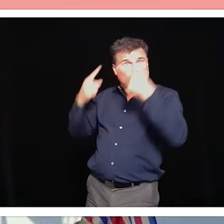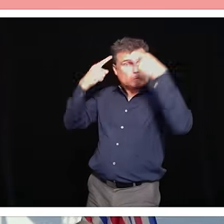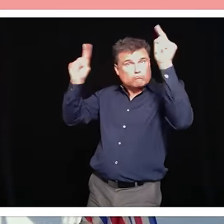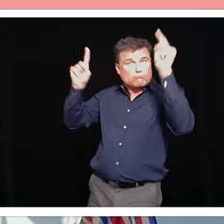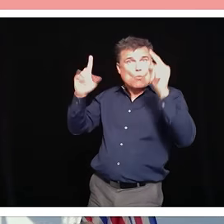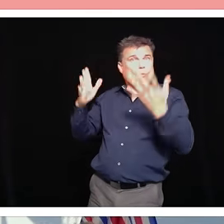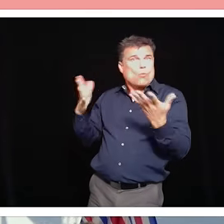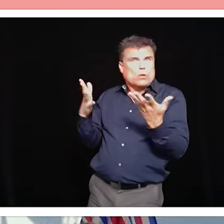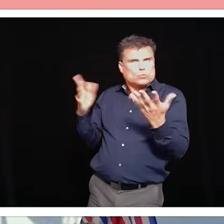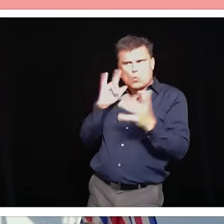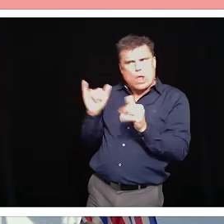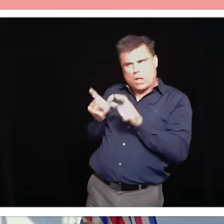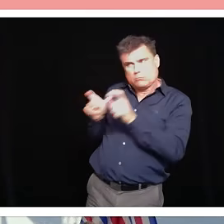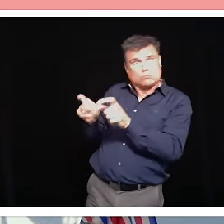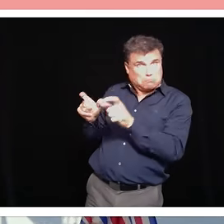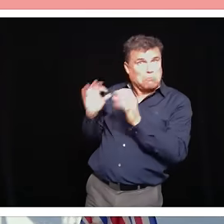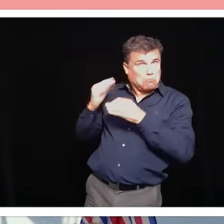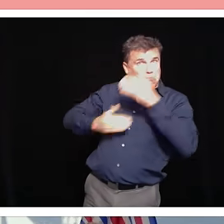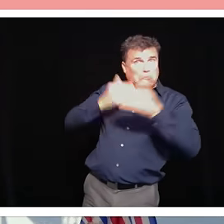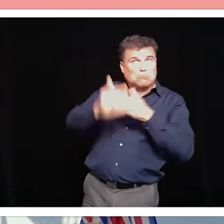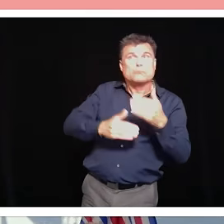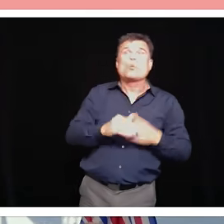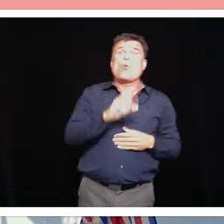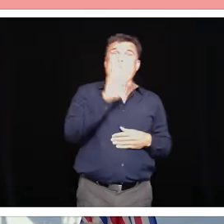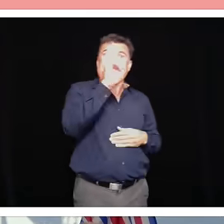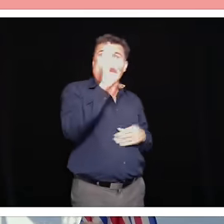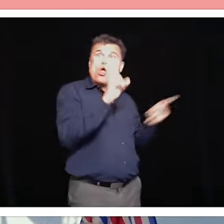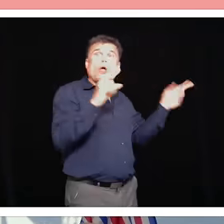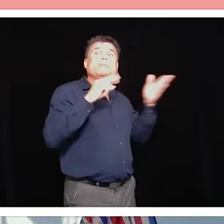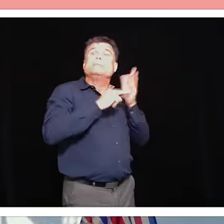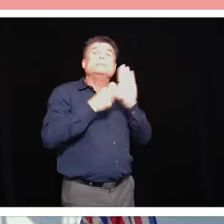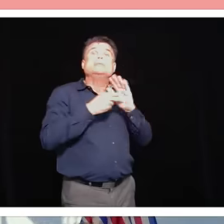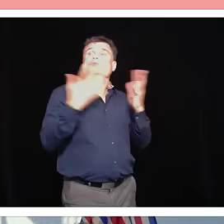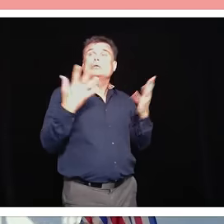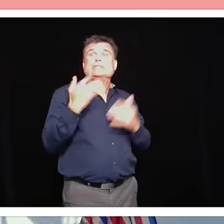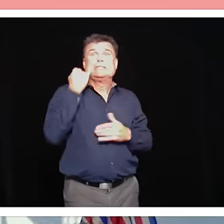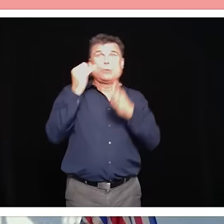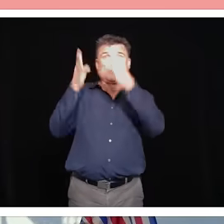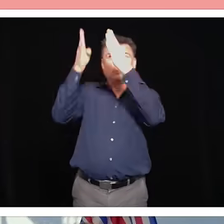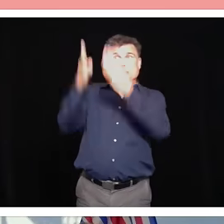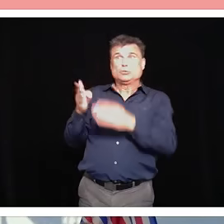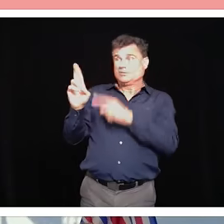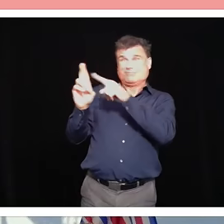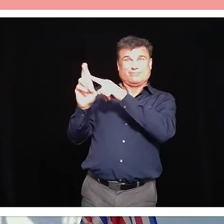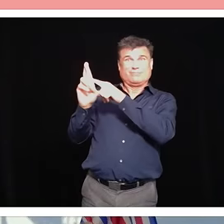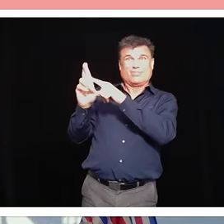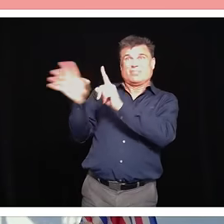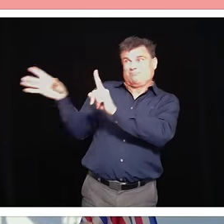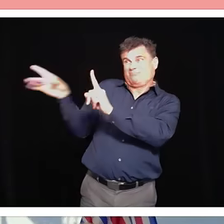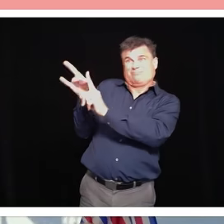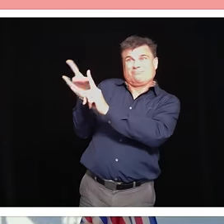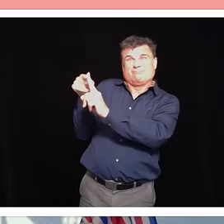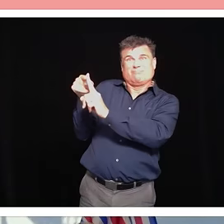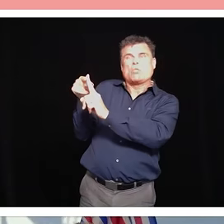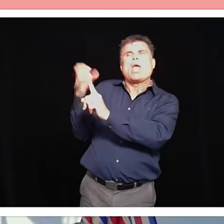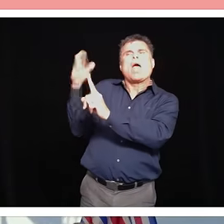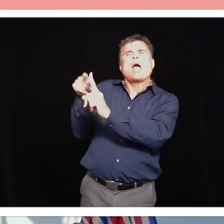to the public in many settings. things like gems and others